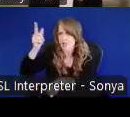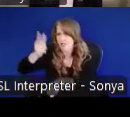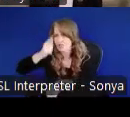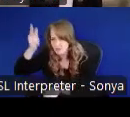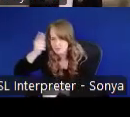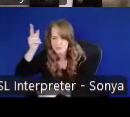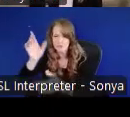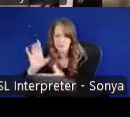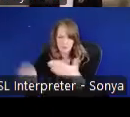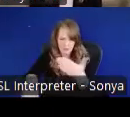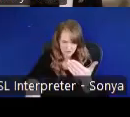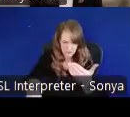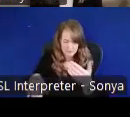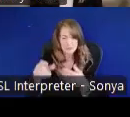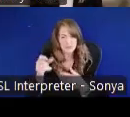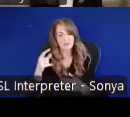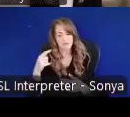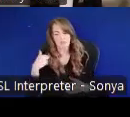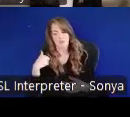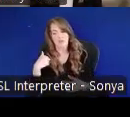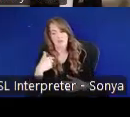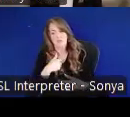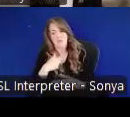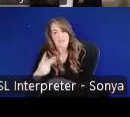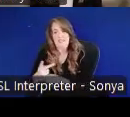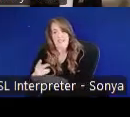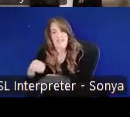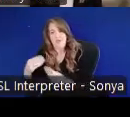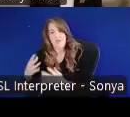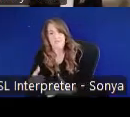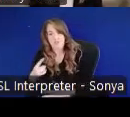caregivers, it's a tendency to, you know, say, like, oh, you hit